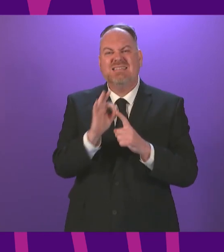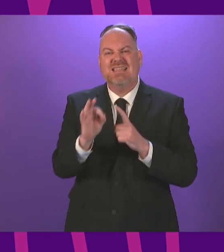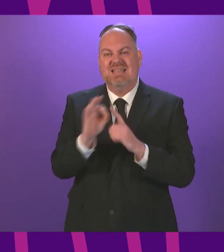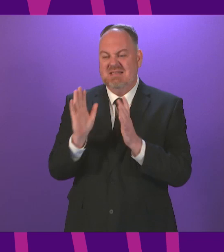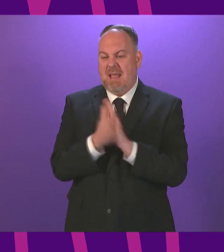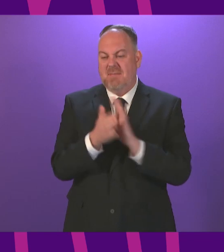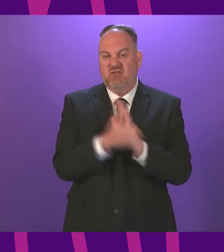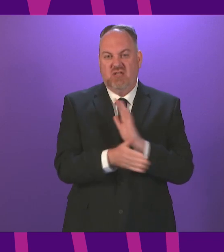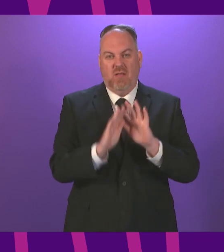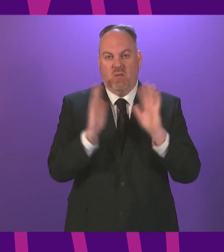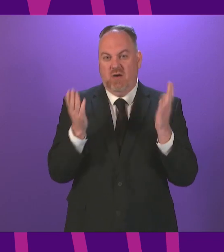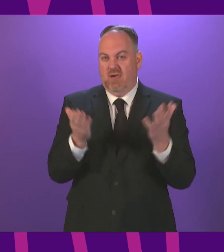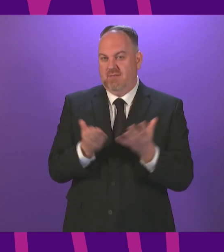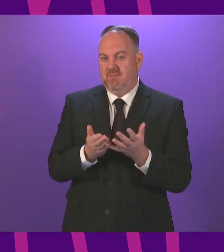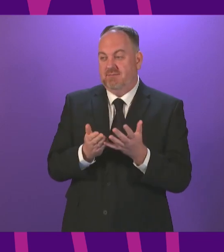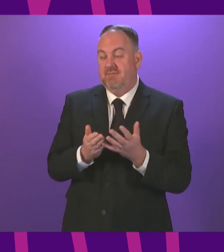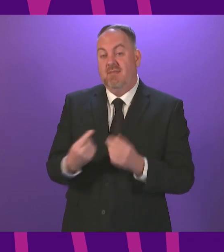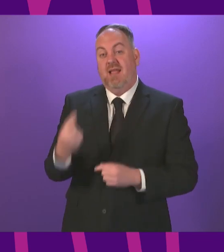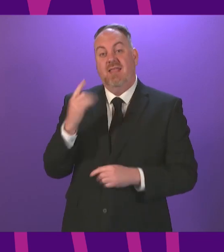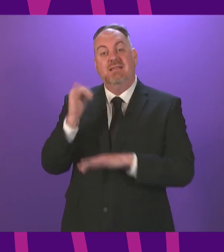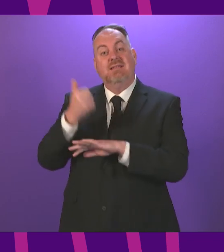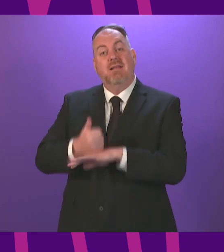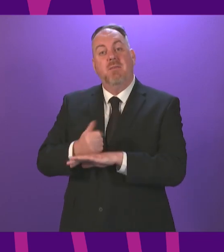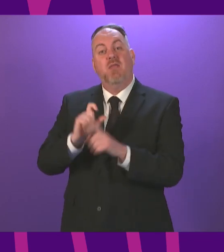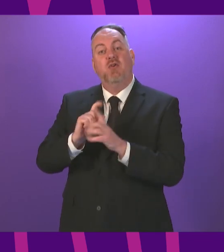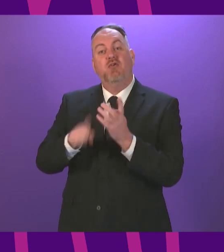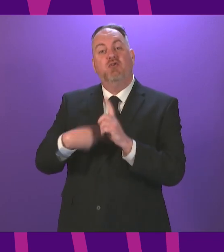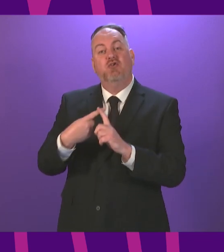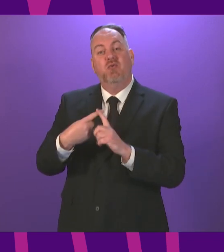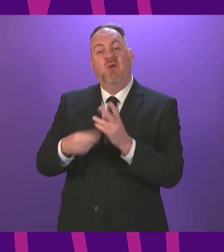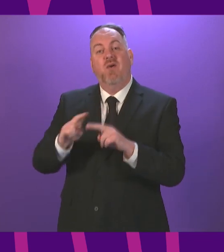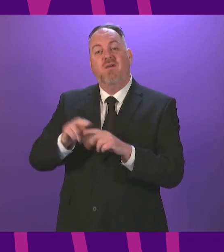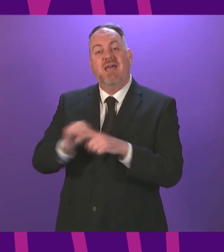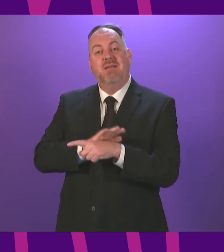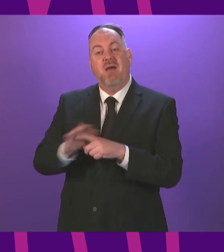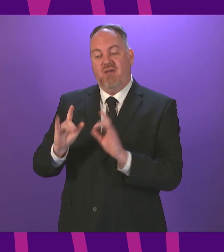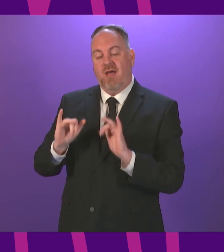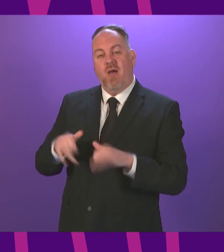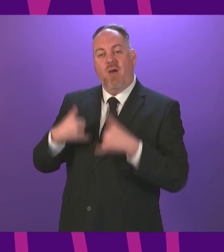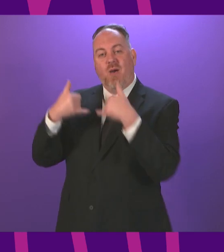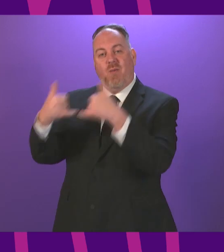In 1956, he founded the Duke of Edinburgh’s award scheme, which now provides opportunity,